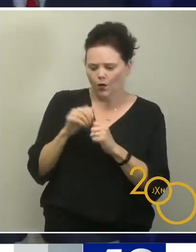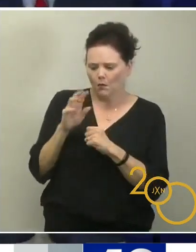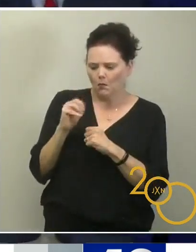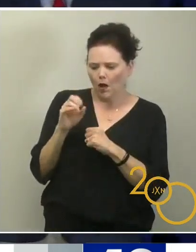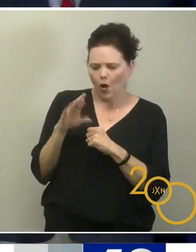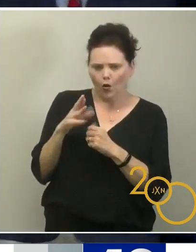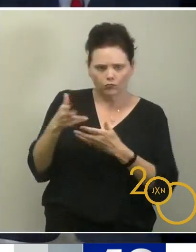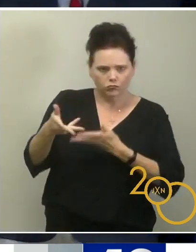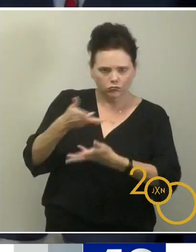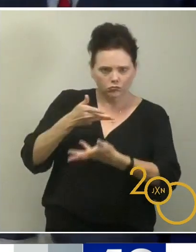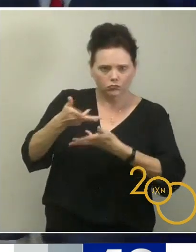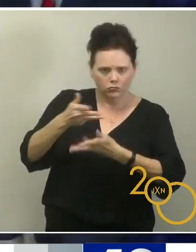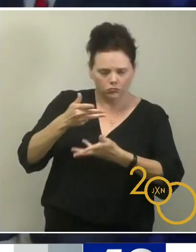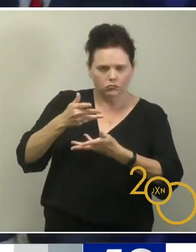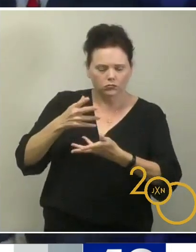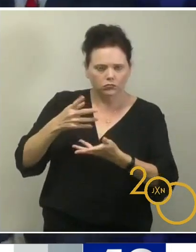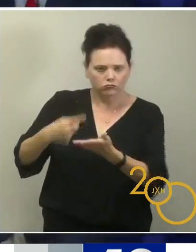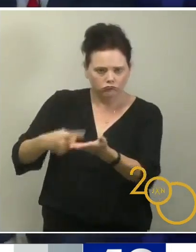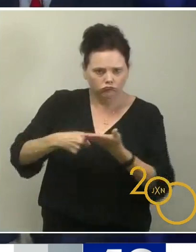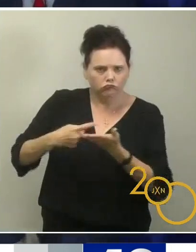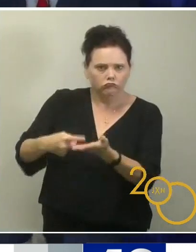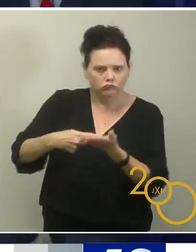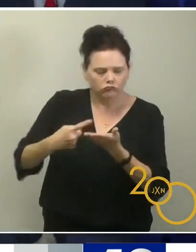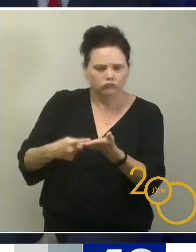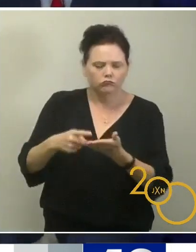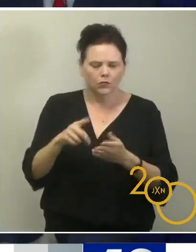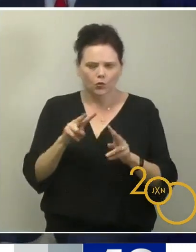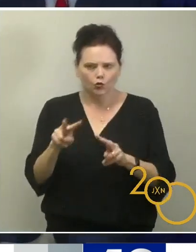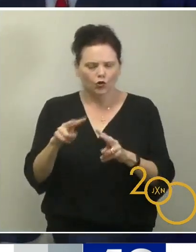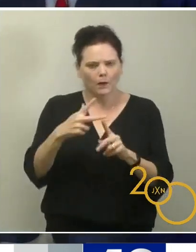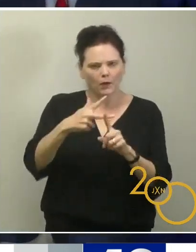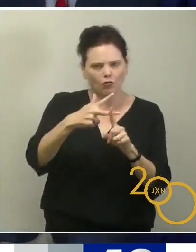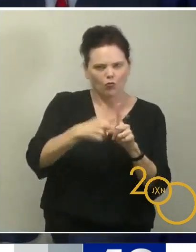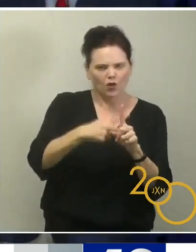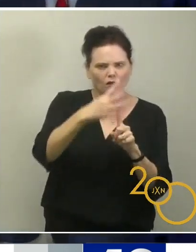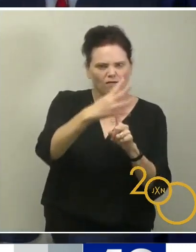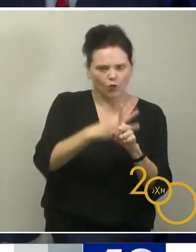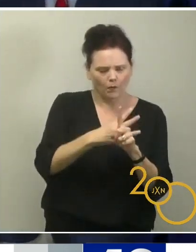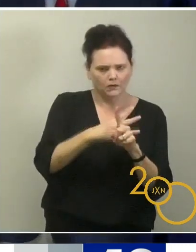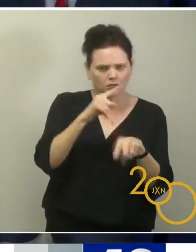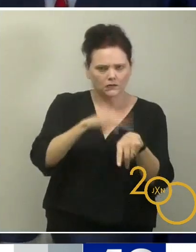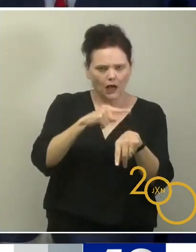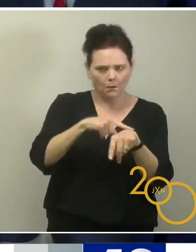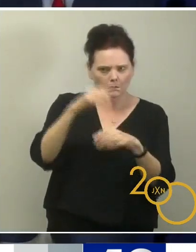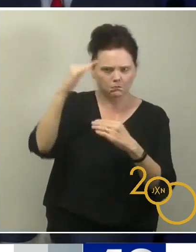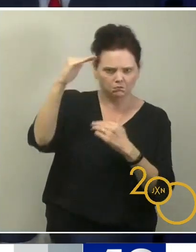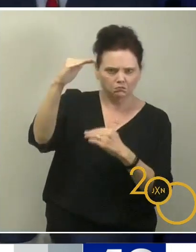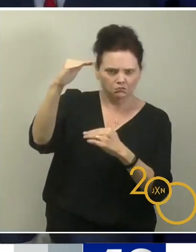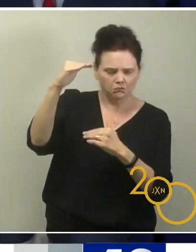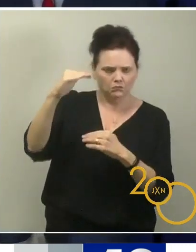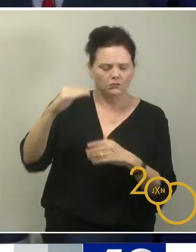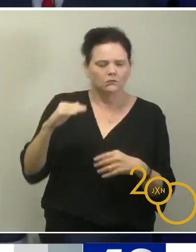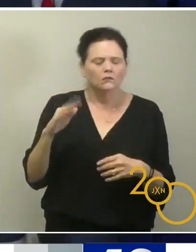CONTINUES THE PRESSURE OR IS A LONGER-TERM PROCESS? WELL, THIS WOULD BE A SHORTER-TERM PROCESS. THE CONVERSATIONS THAT THE LEADERSHIP TEAM HAS HAD WITH THE MAYOR CONTEMPLATES